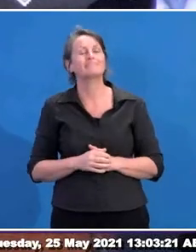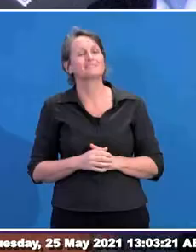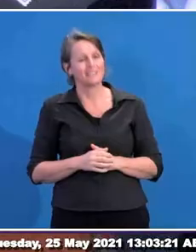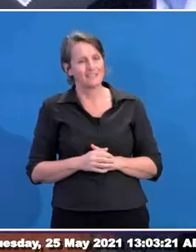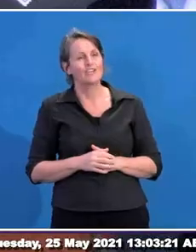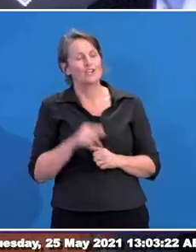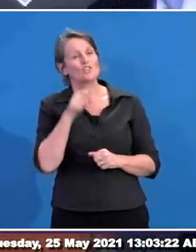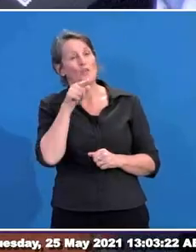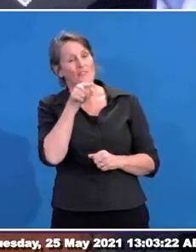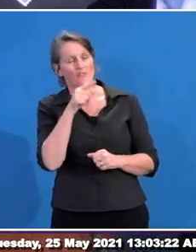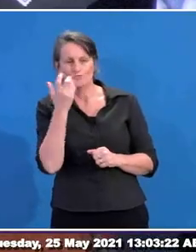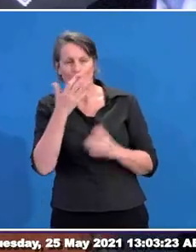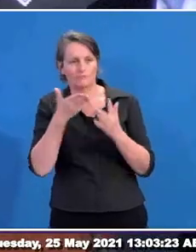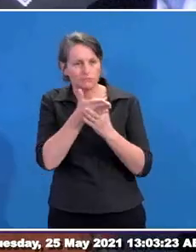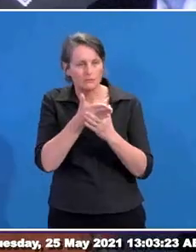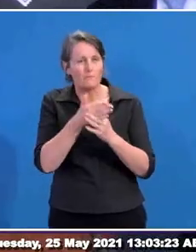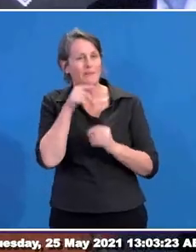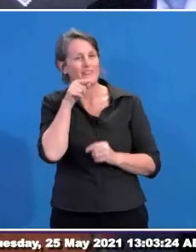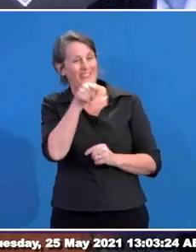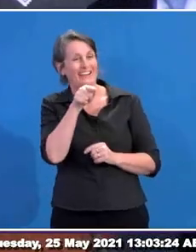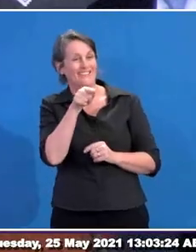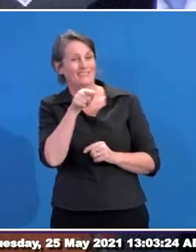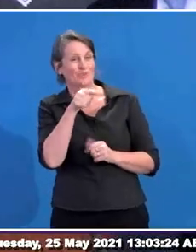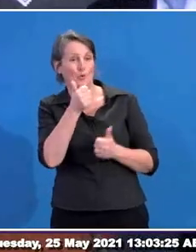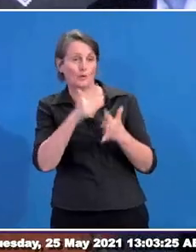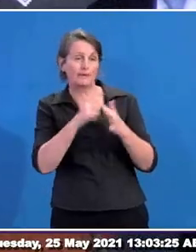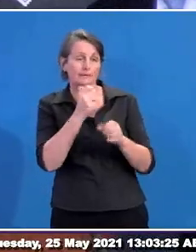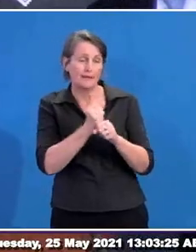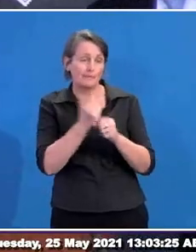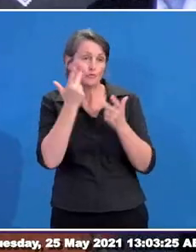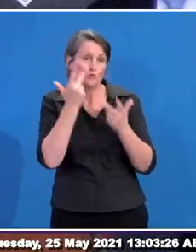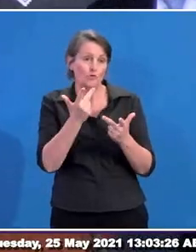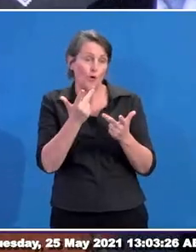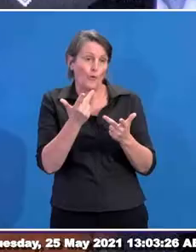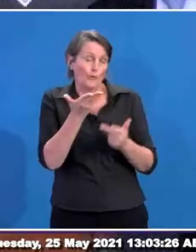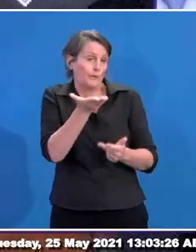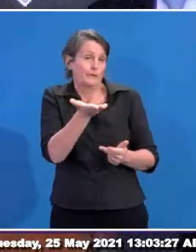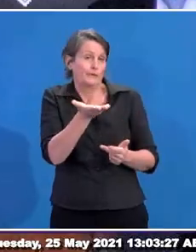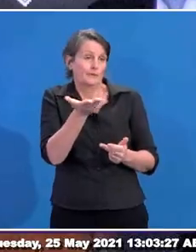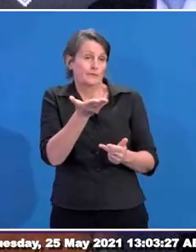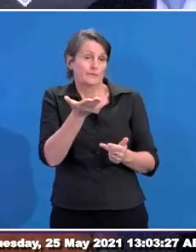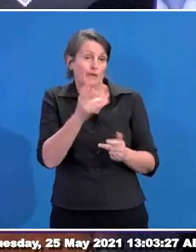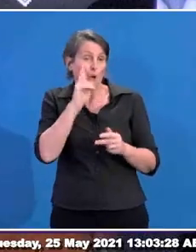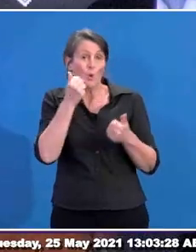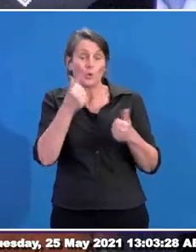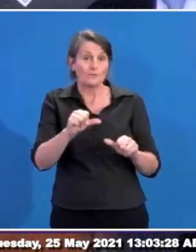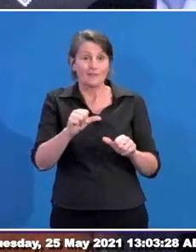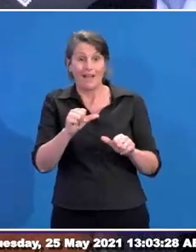These are the sorts of things that have just --- it looks like things are improving. SOPHIA: Yes.